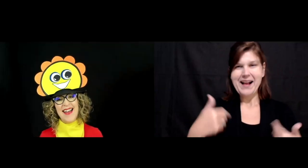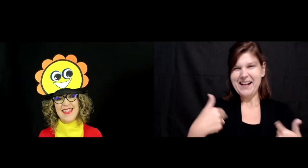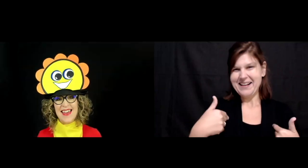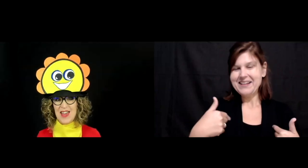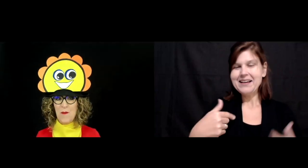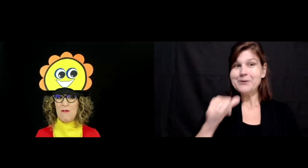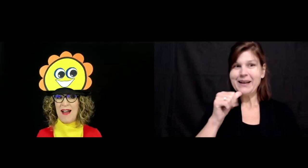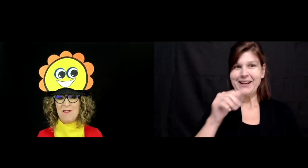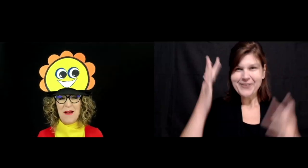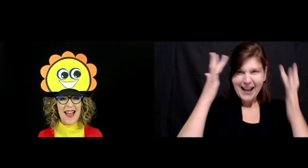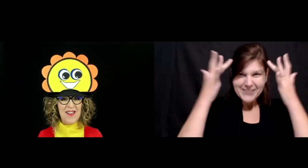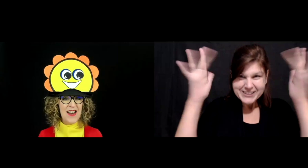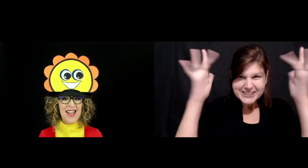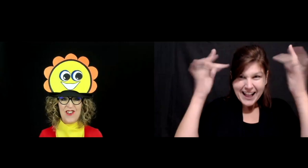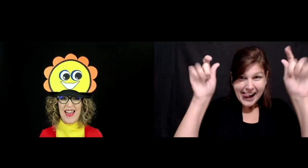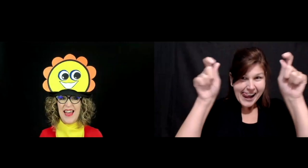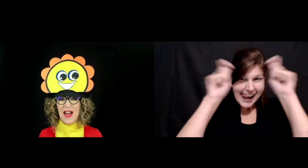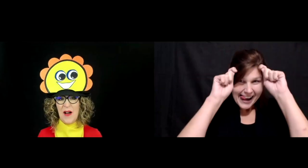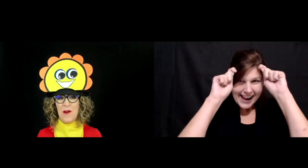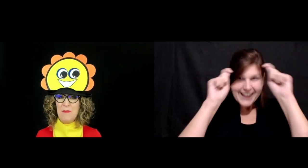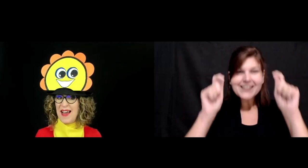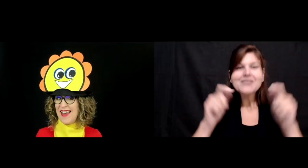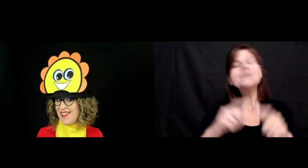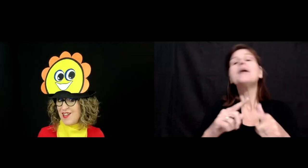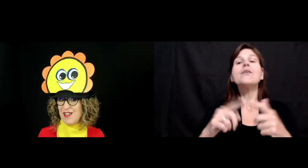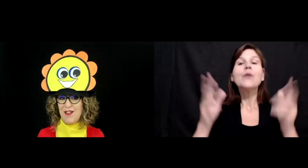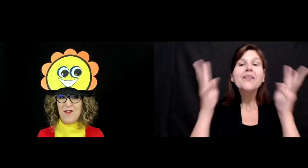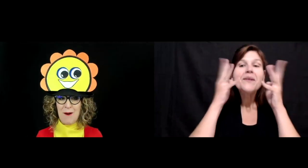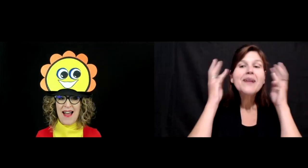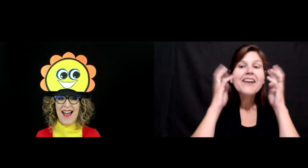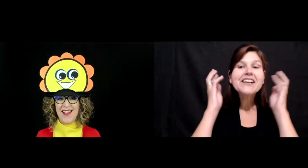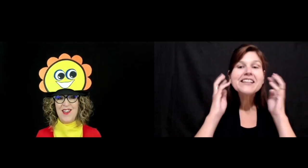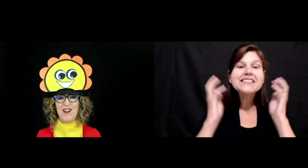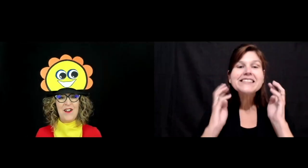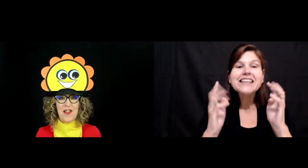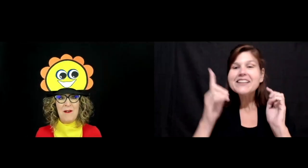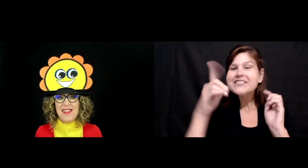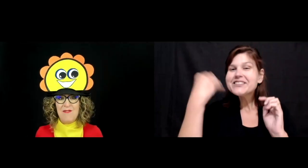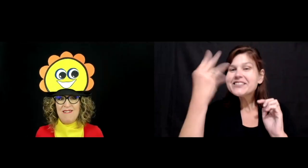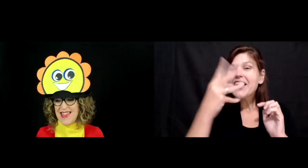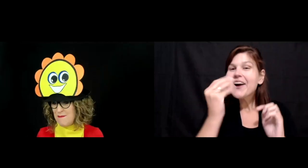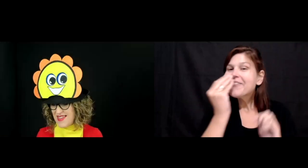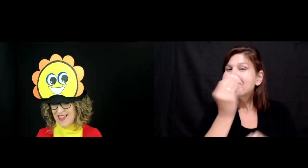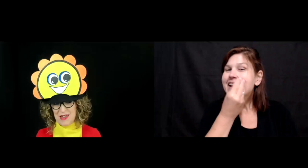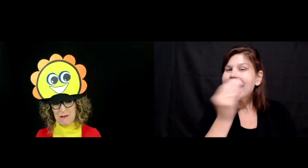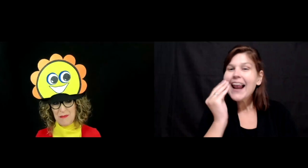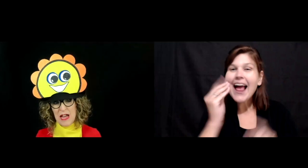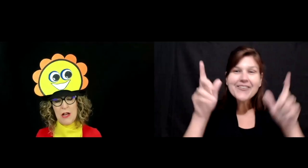And don't walk round my village here with my Sunny Sunflower hat on, although it's very tempting to.